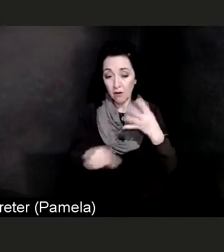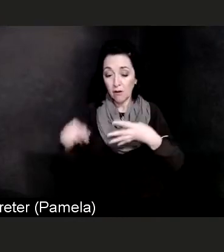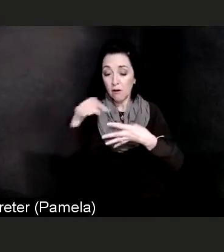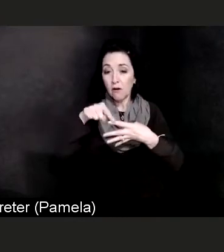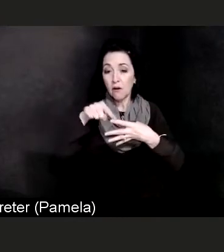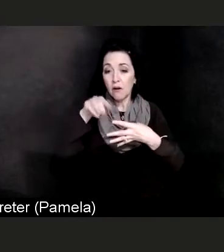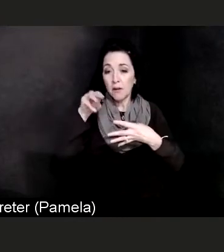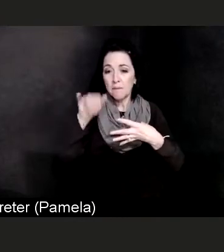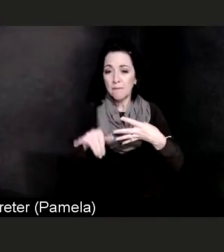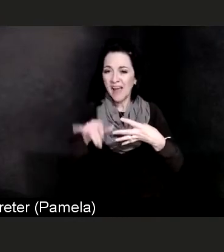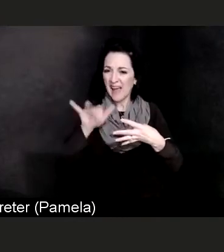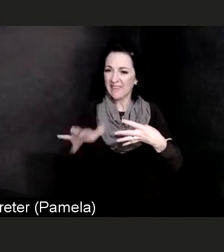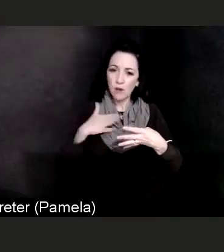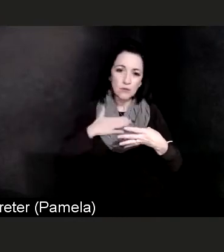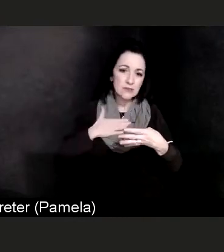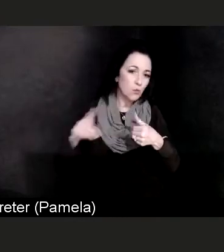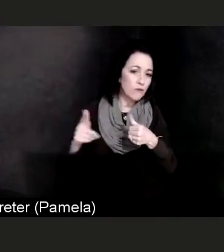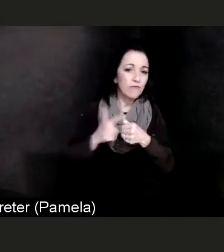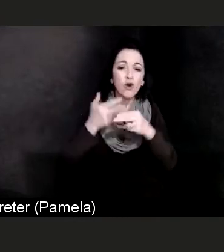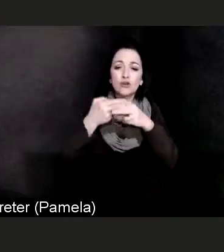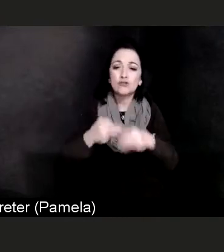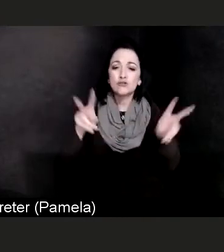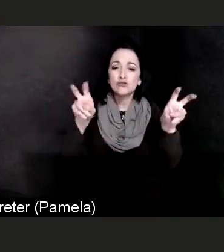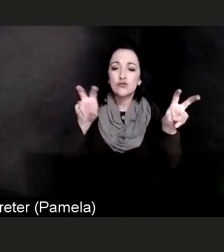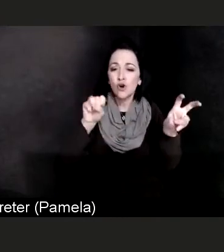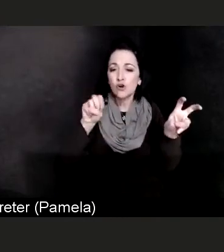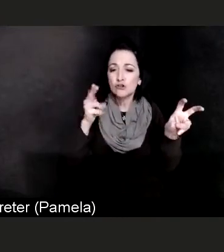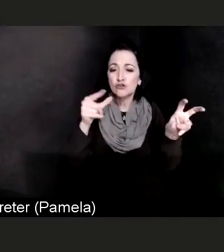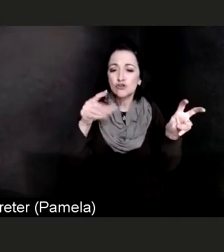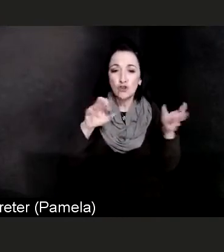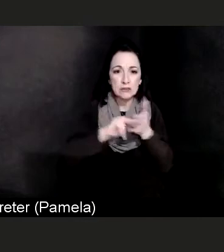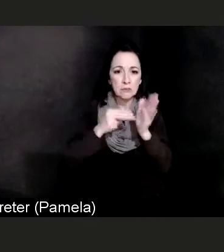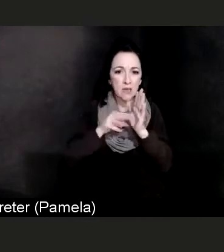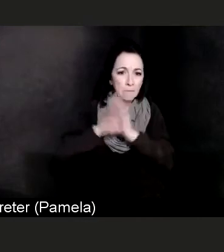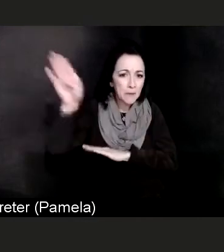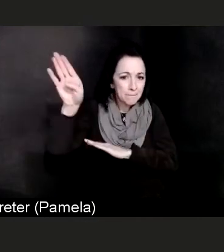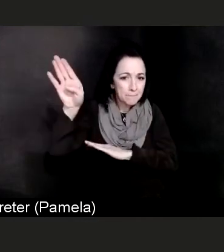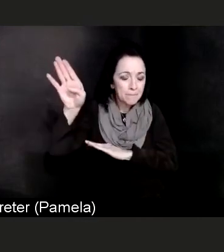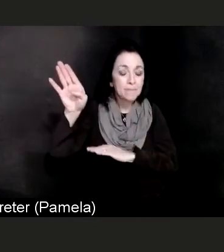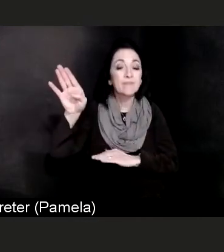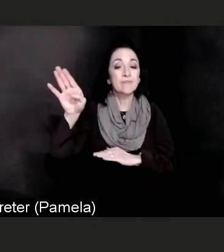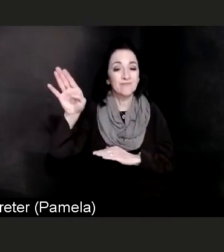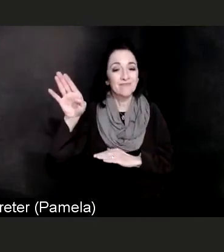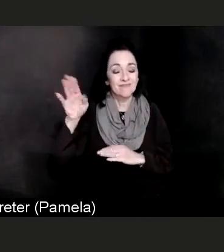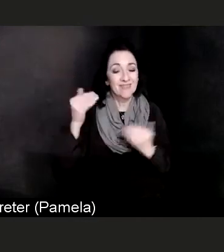Unfortunately, over the last few weeks to couple of months we have seen a second peak or a second surge